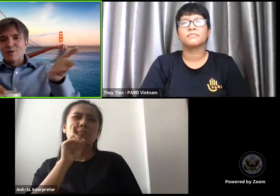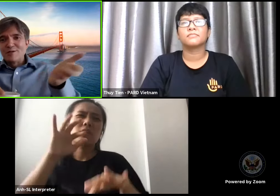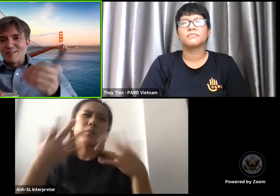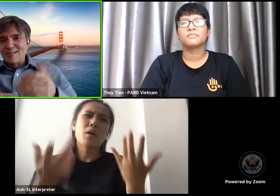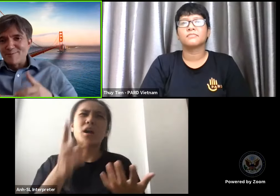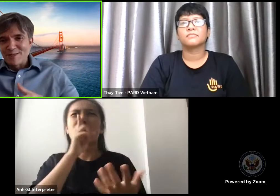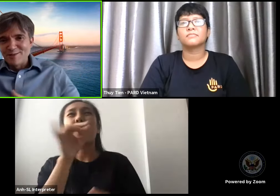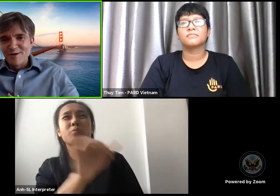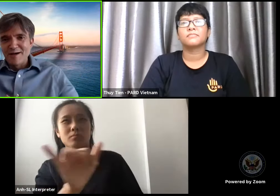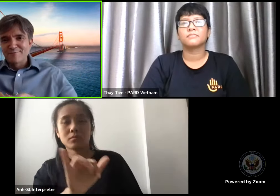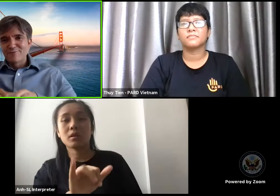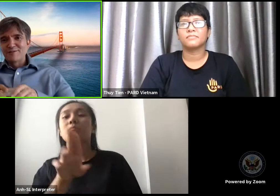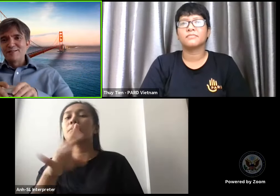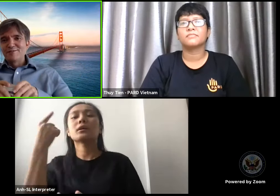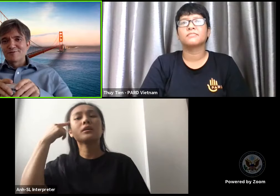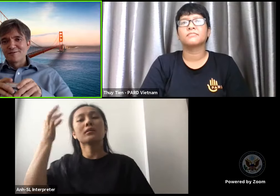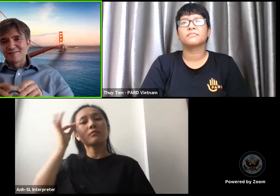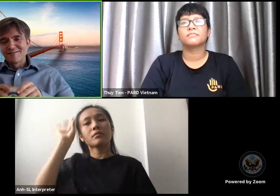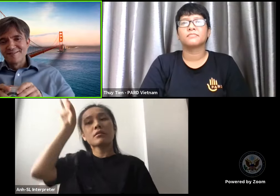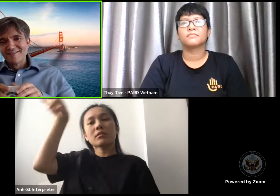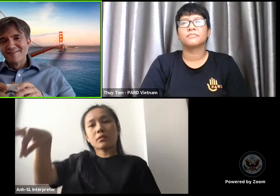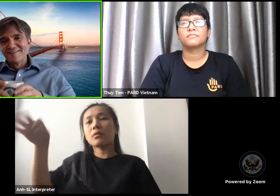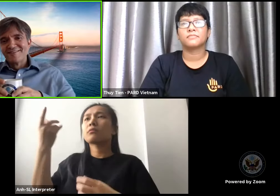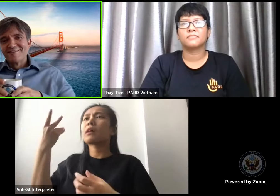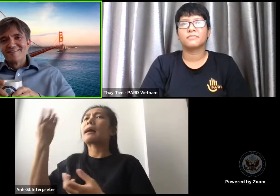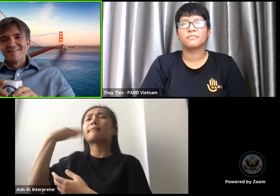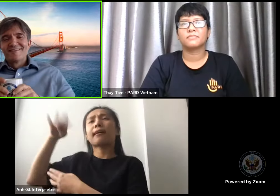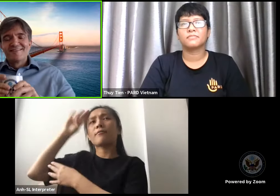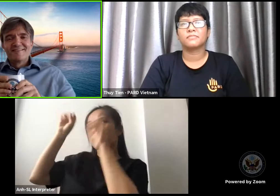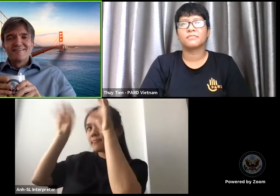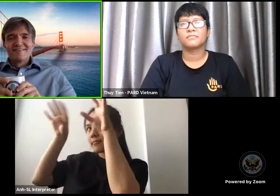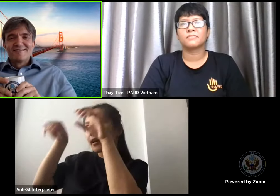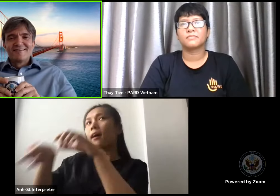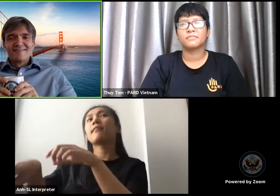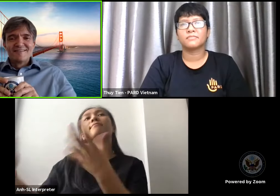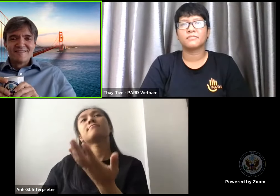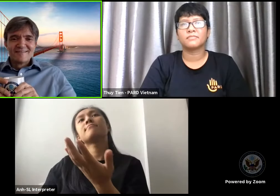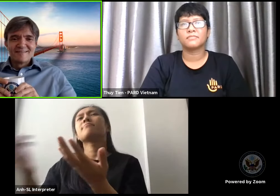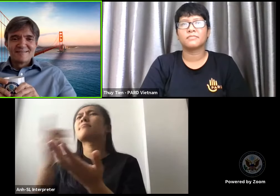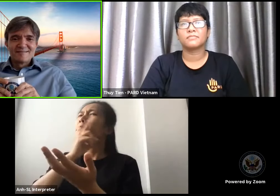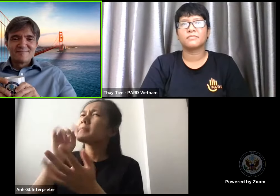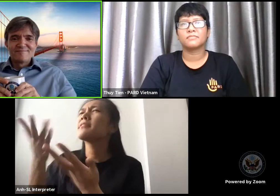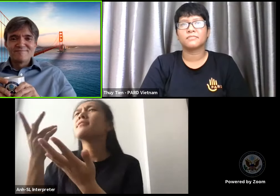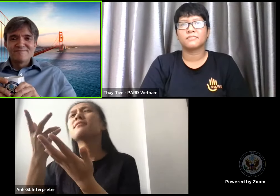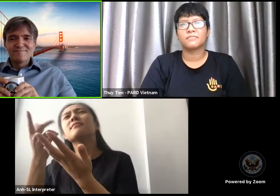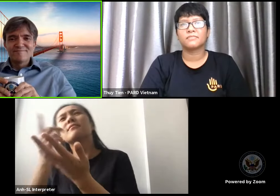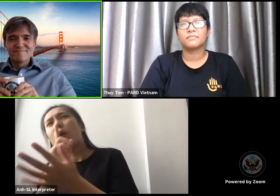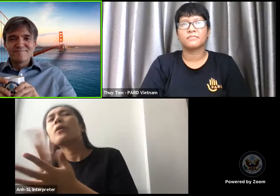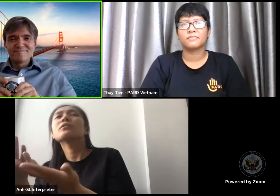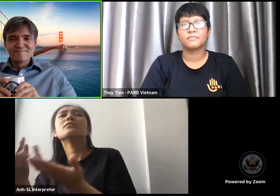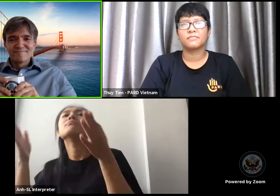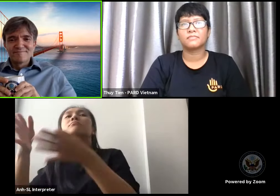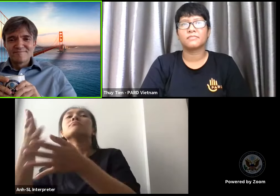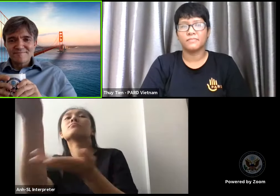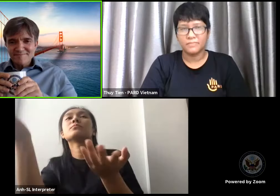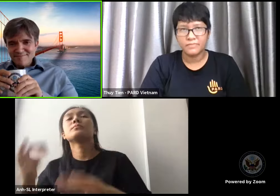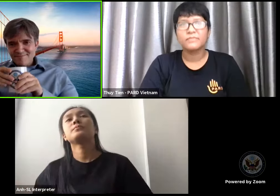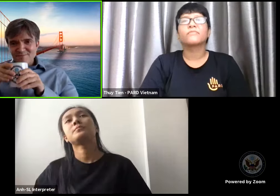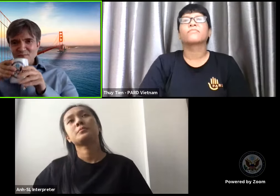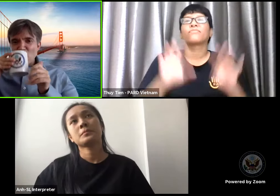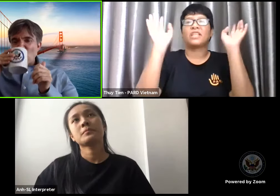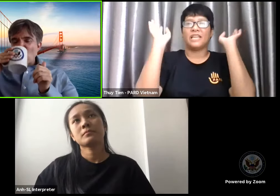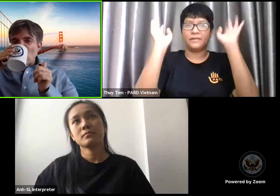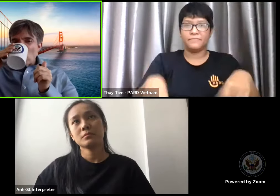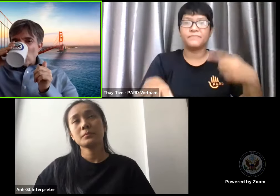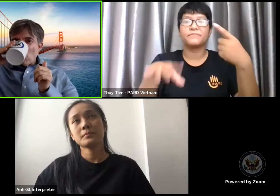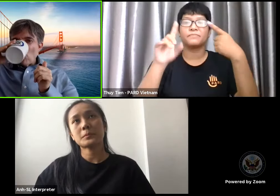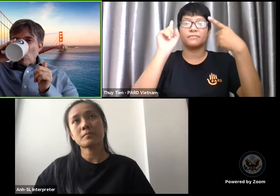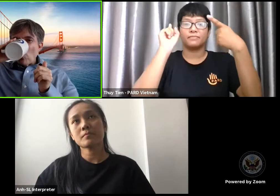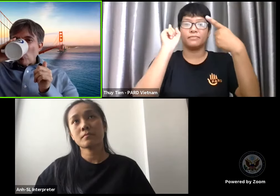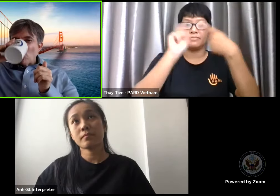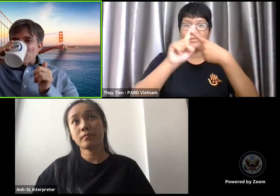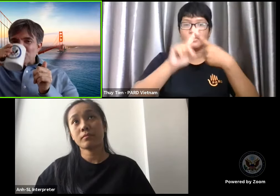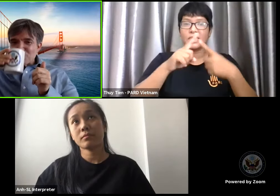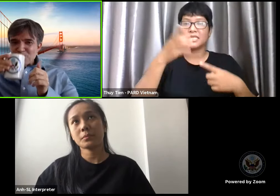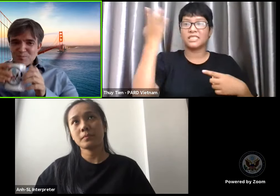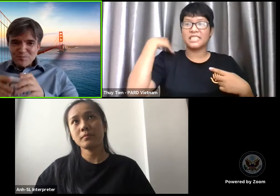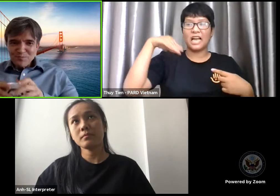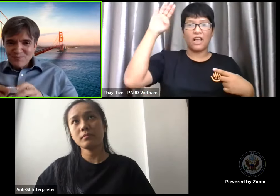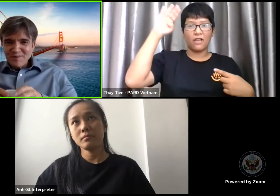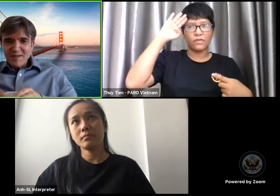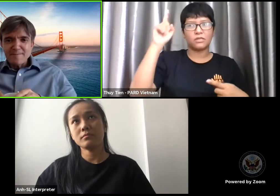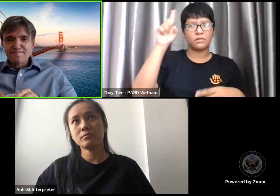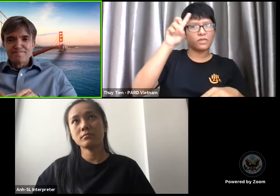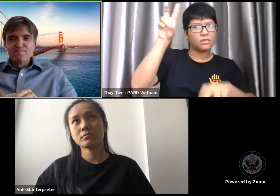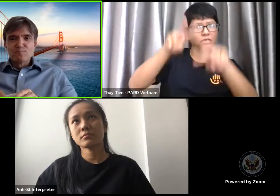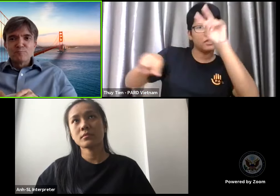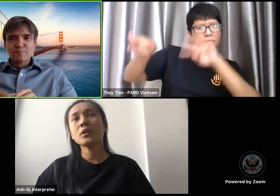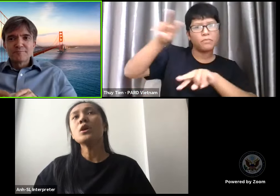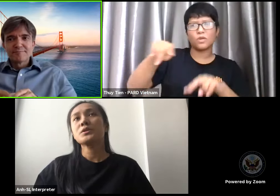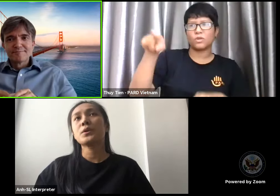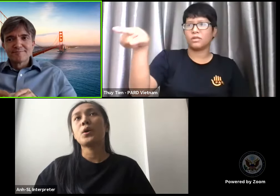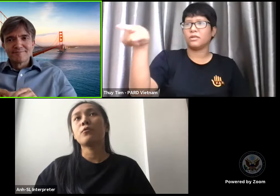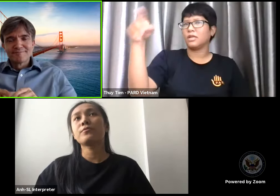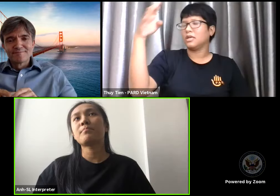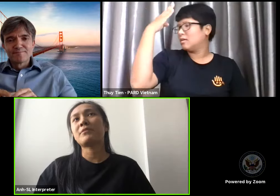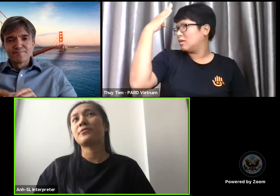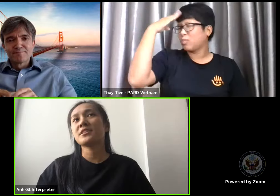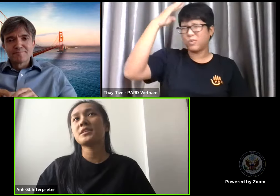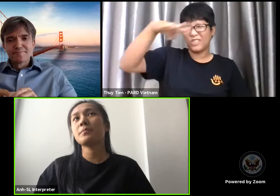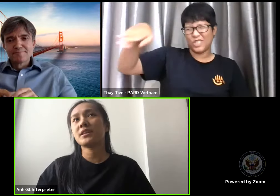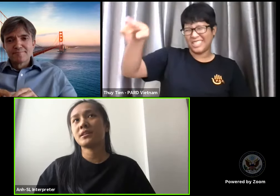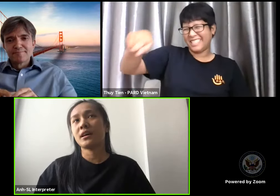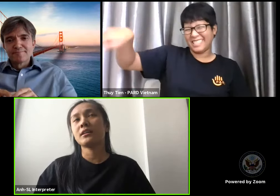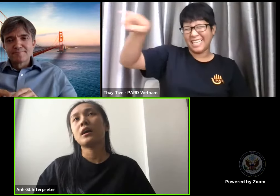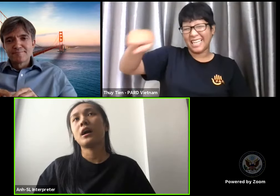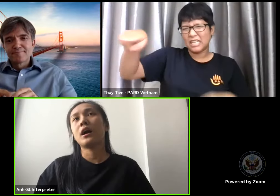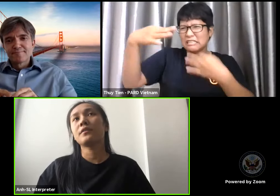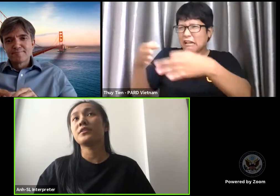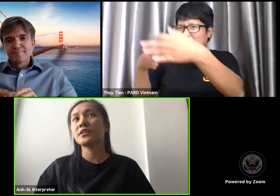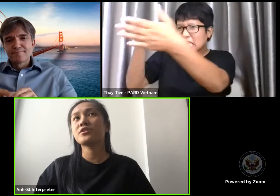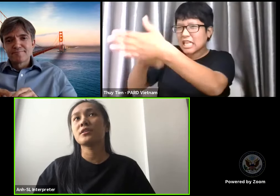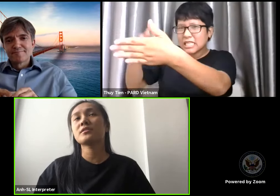a good tip that you have for teachers? [Anh] So my first tip is that the teachers